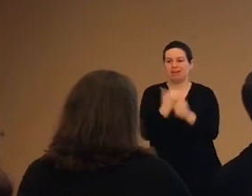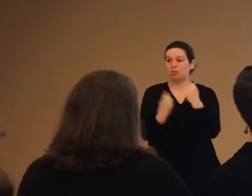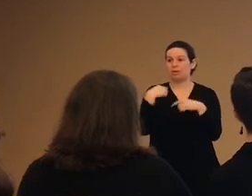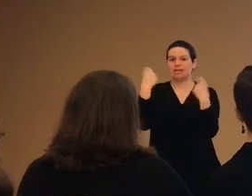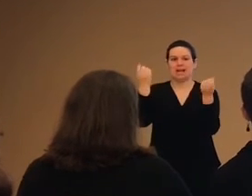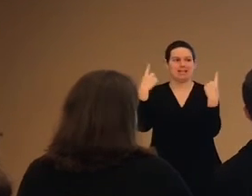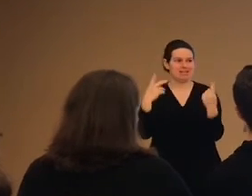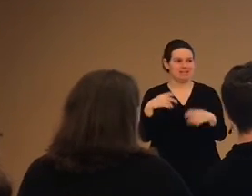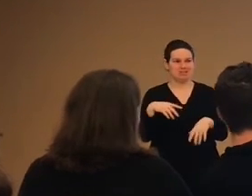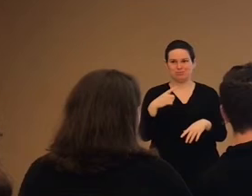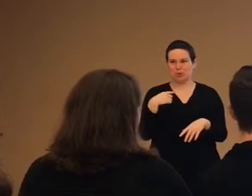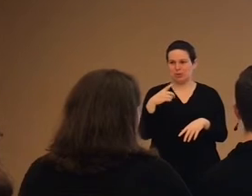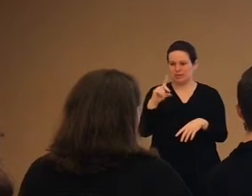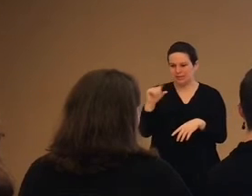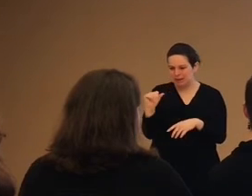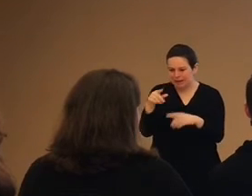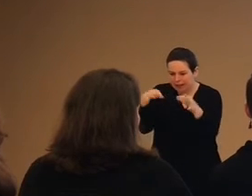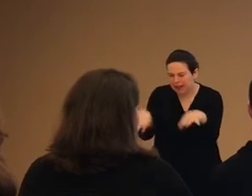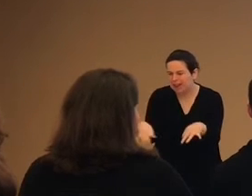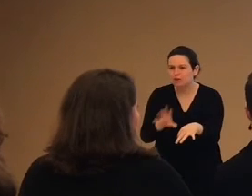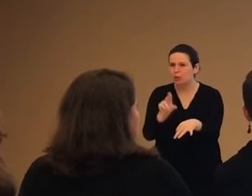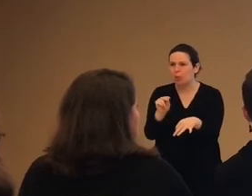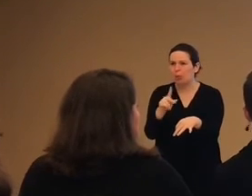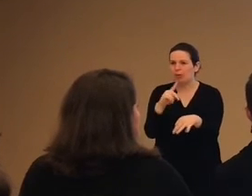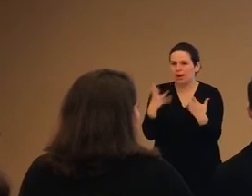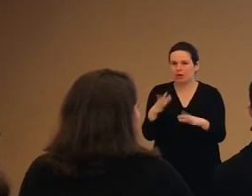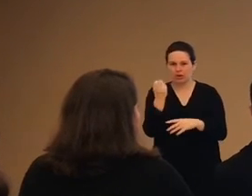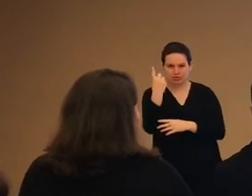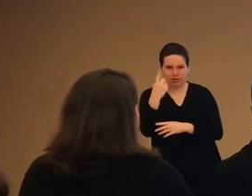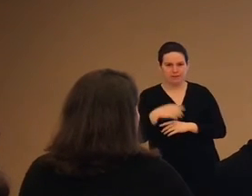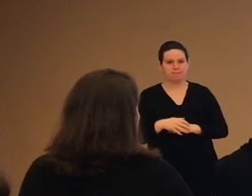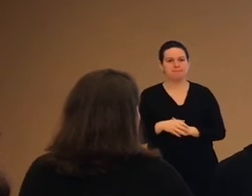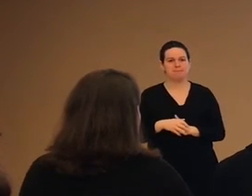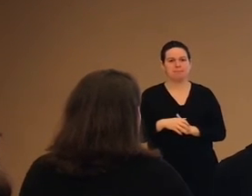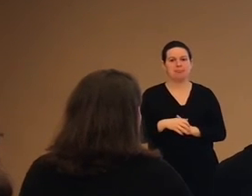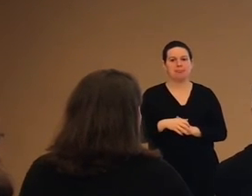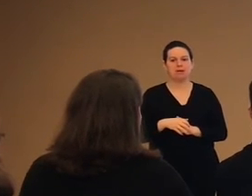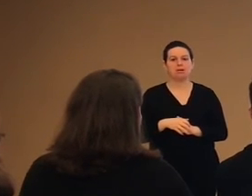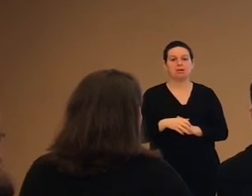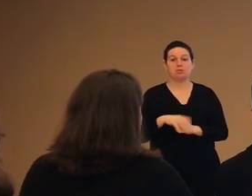So you really get down into the Nitty Gritty about it, so one of the sessions, I went to